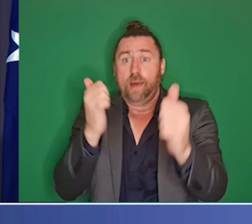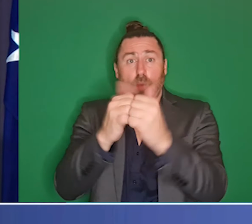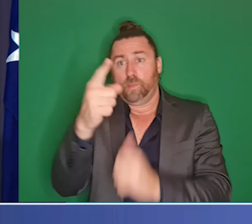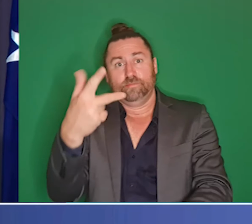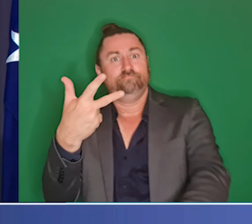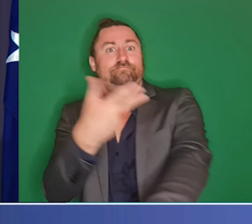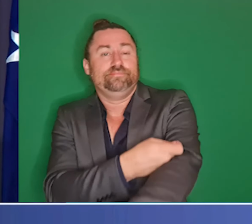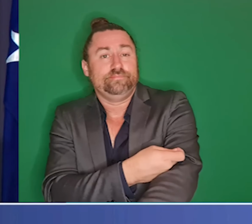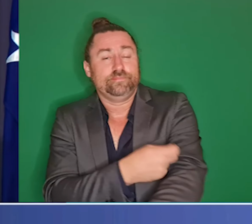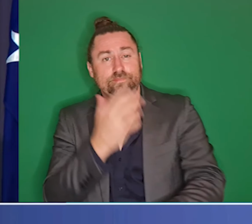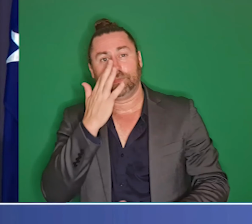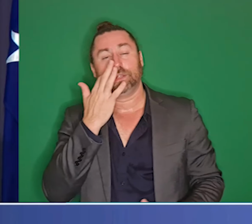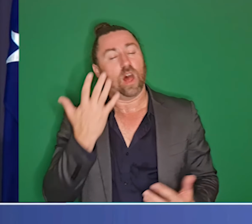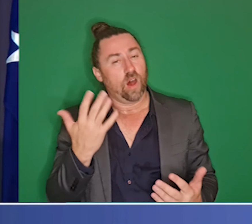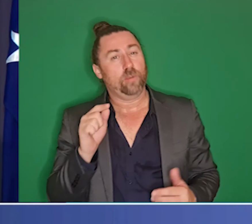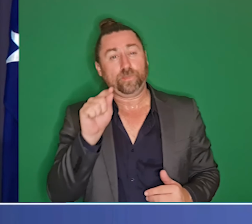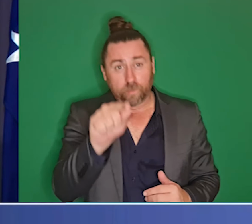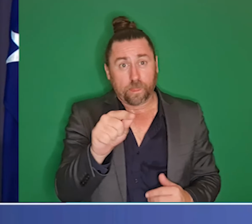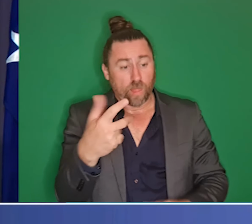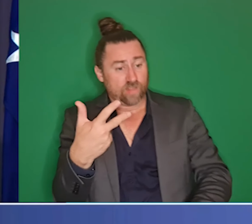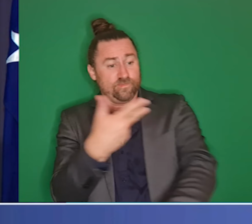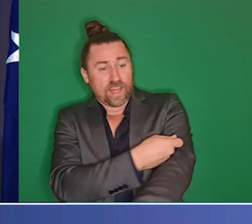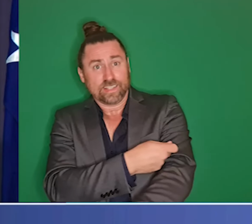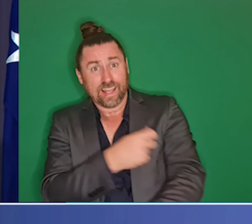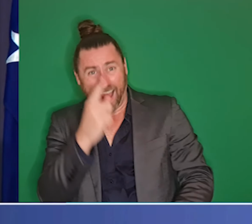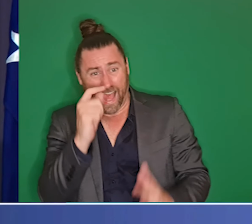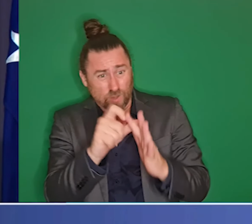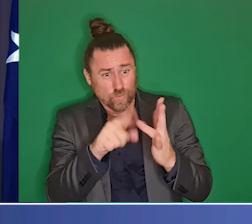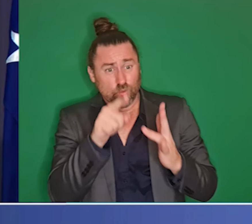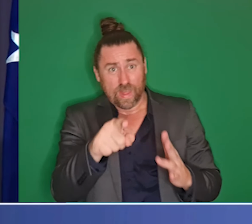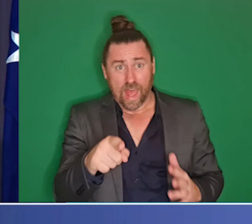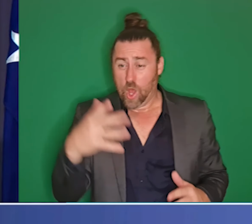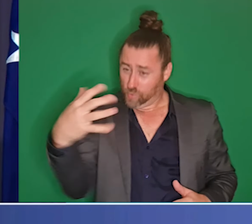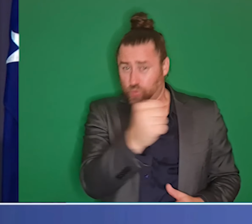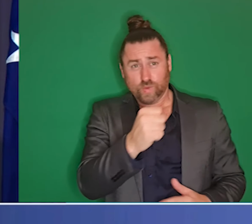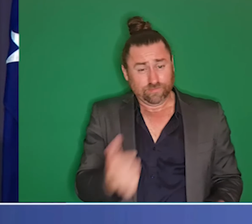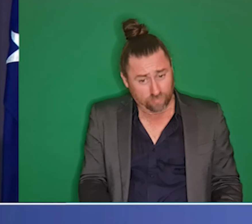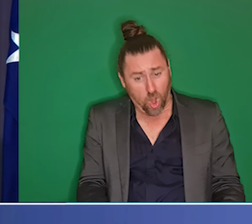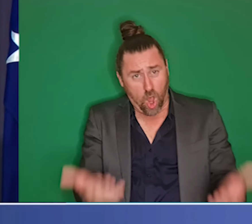So that vaccination is definitely something you can and should be doing and should be doing that today.